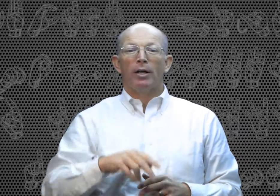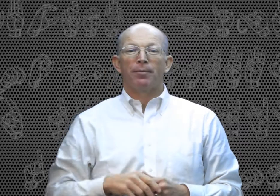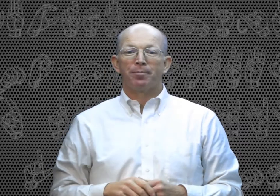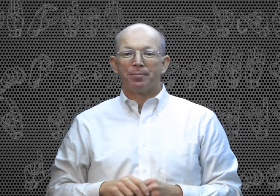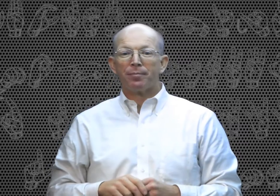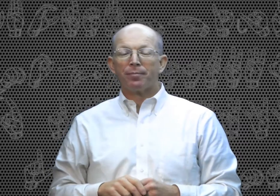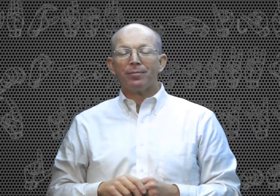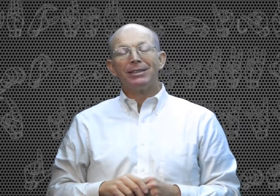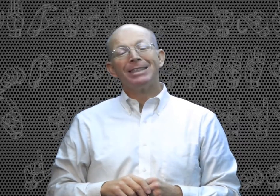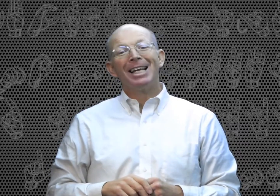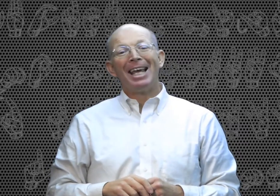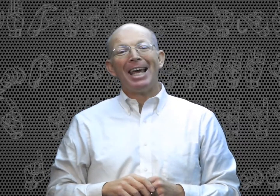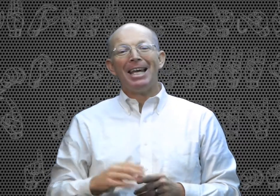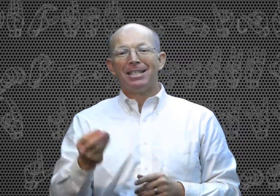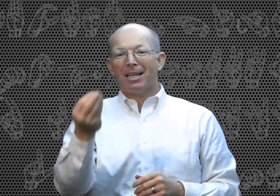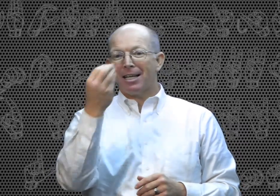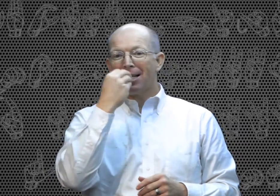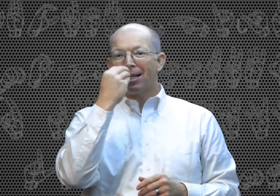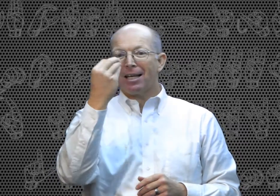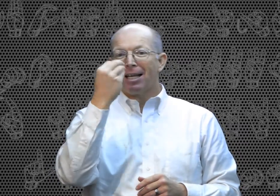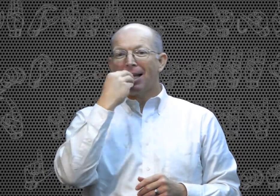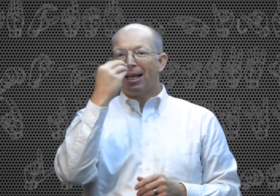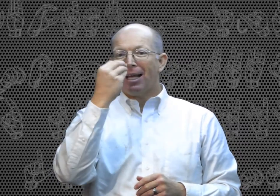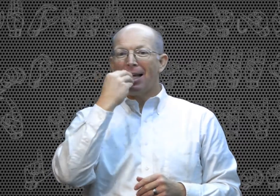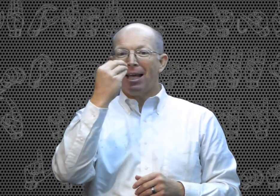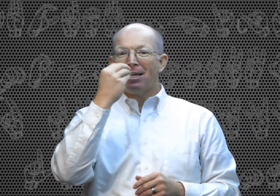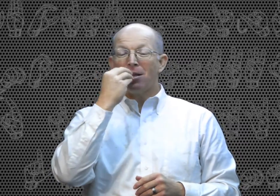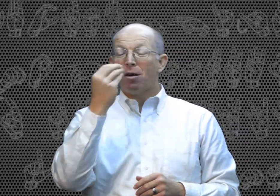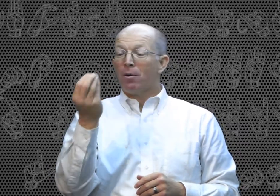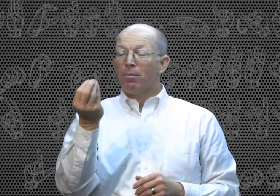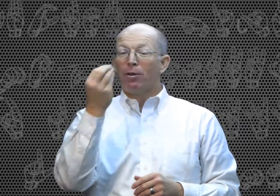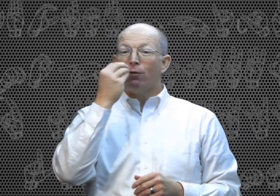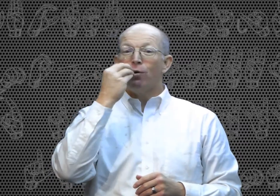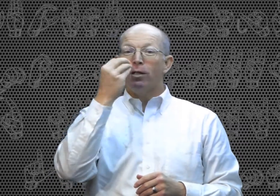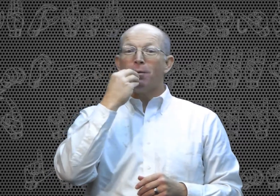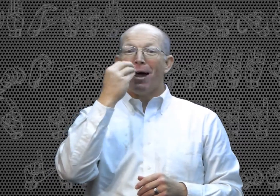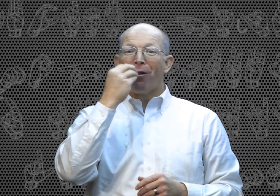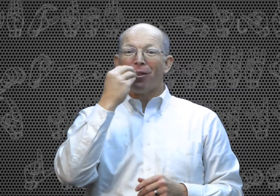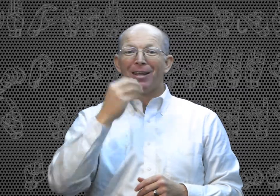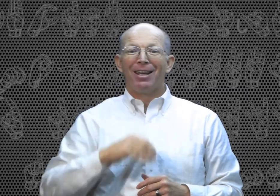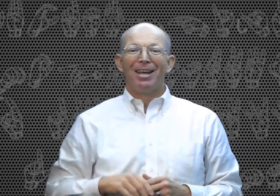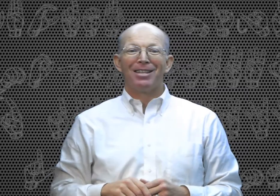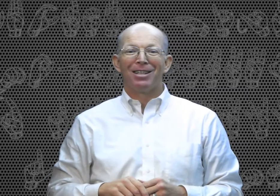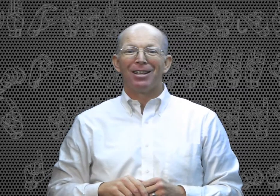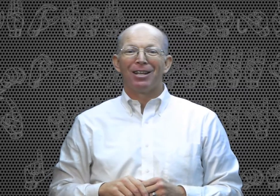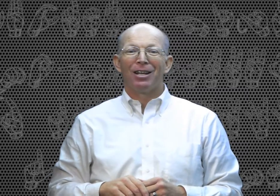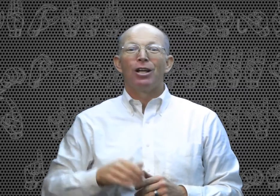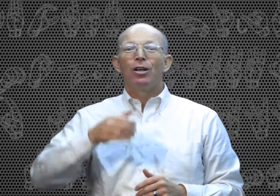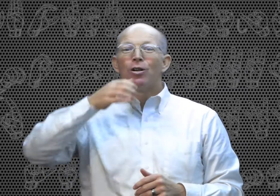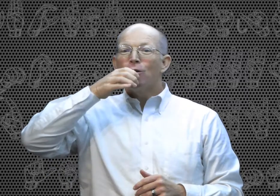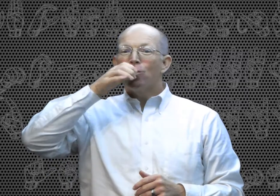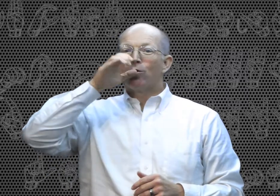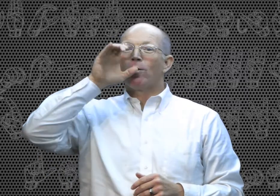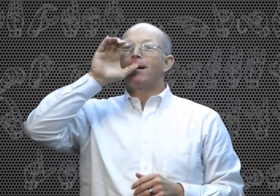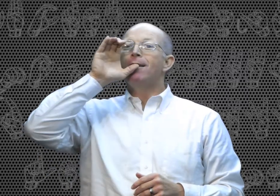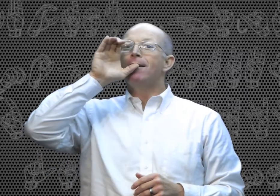LOOK EAT - Put the food in your mouth. EAT.